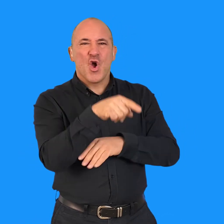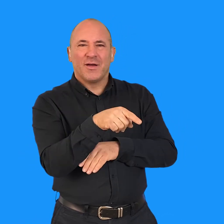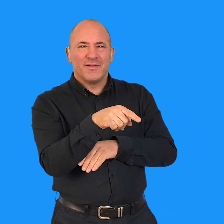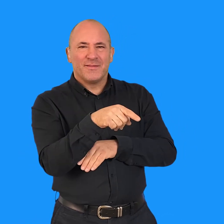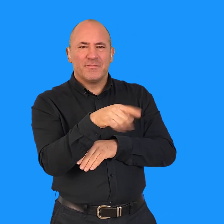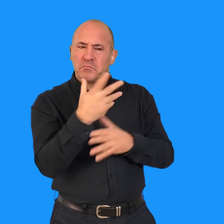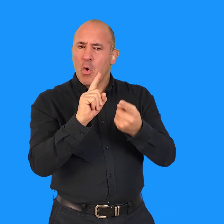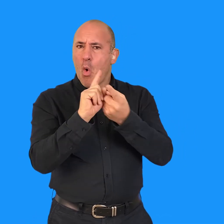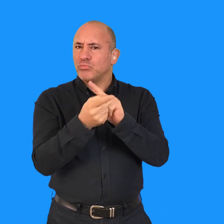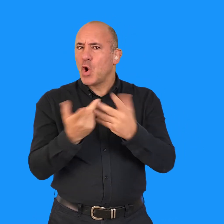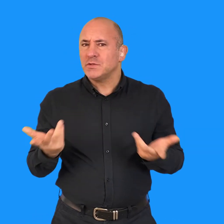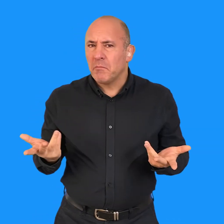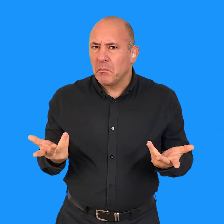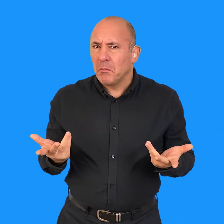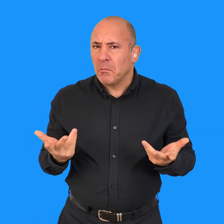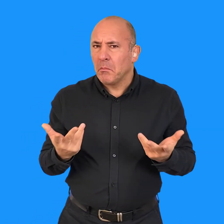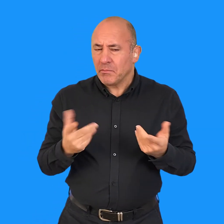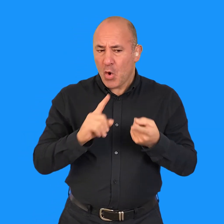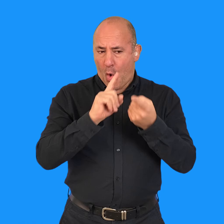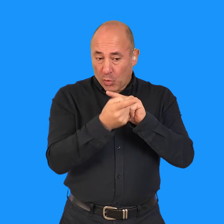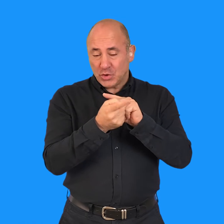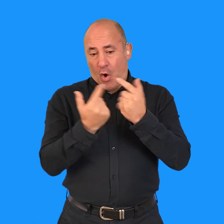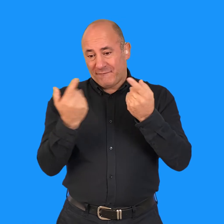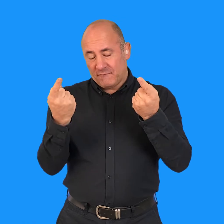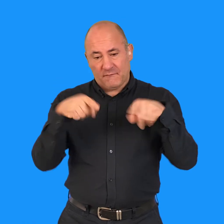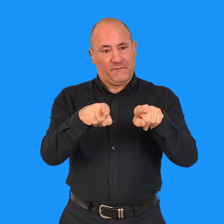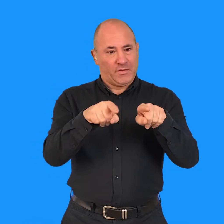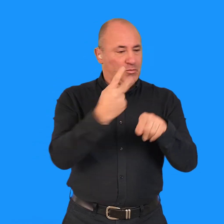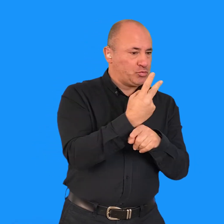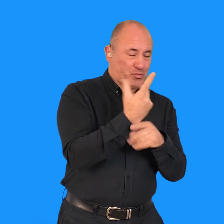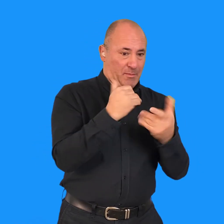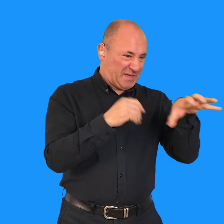that sits alongside the original piece? Well, thank you very much, Nickie.